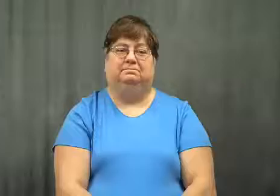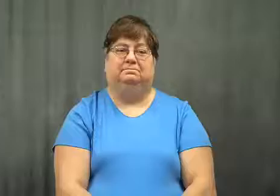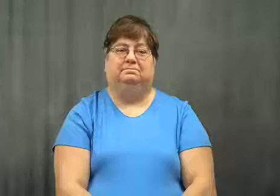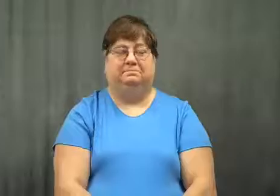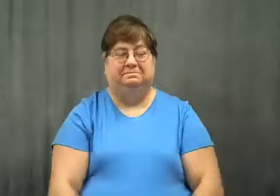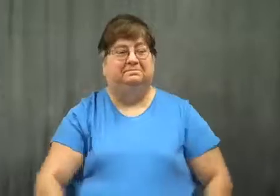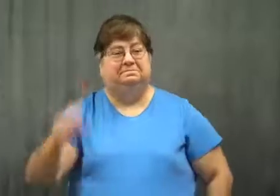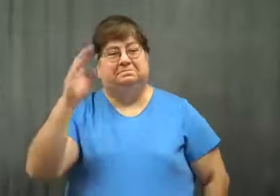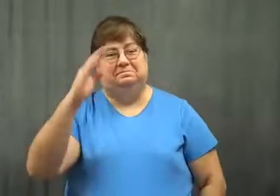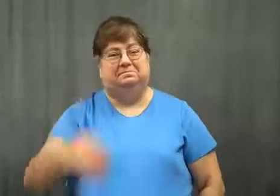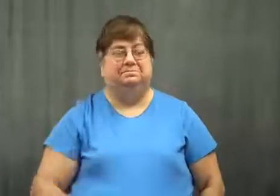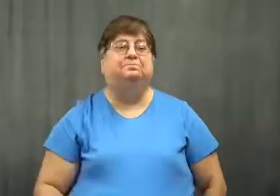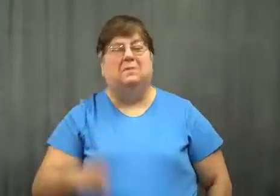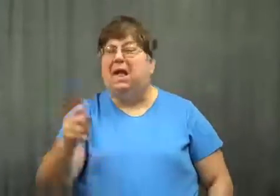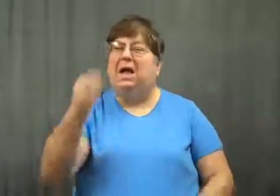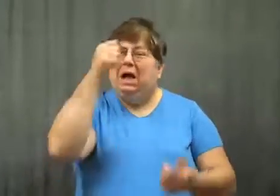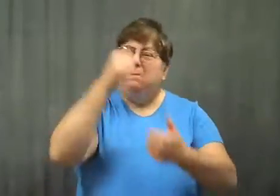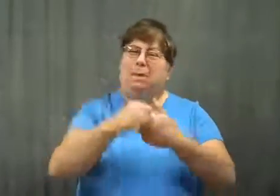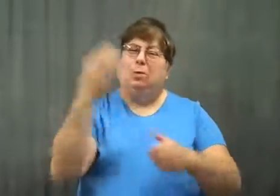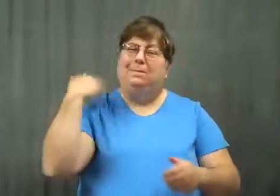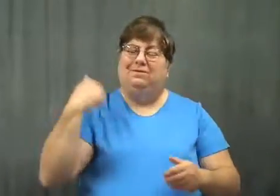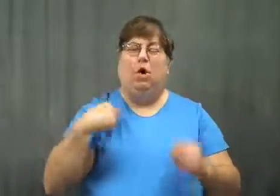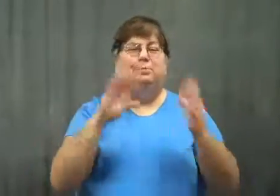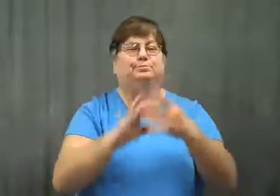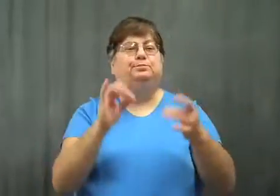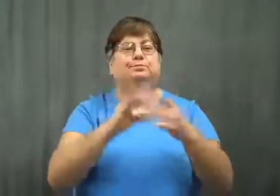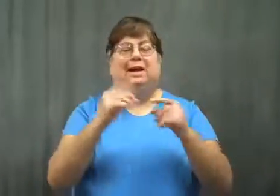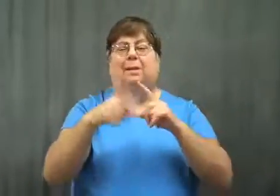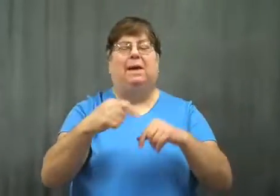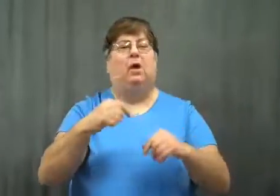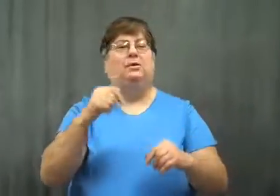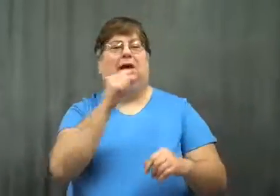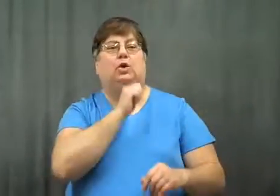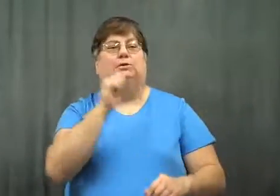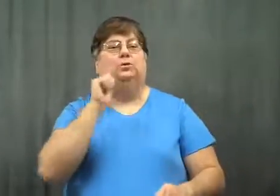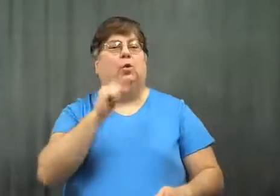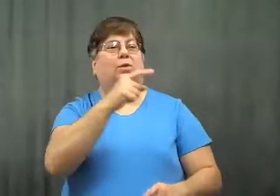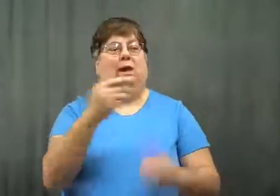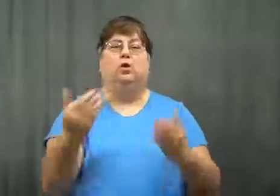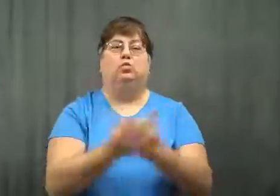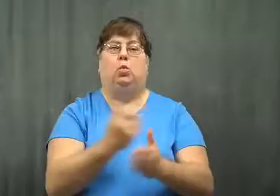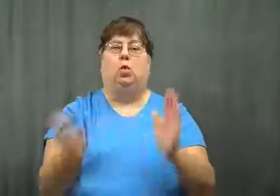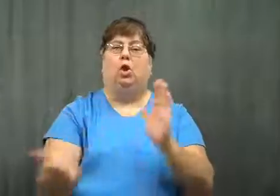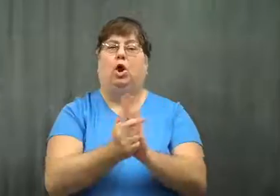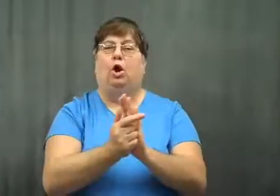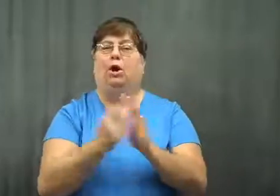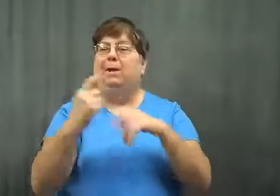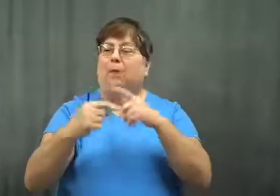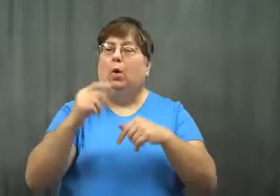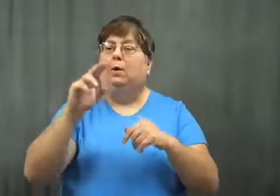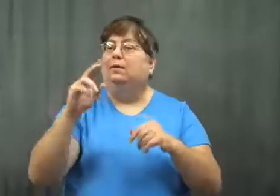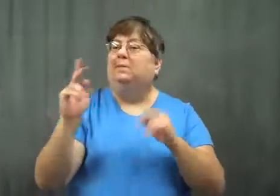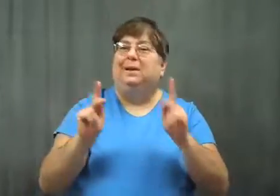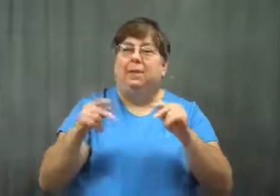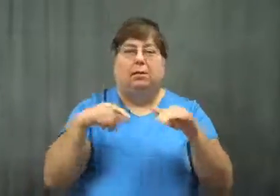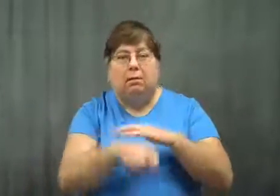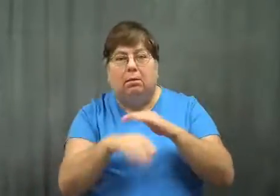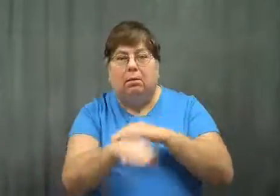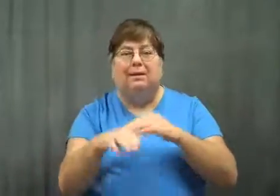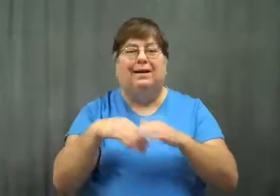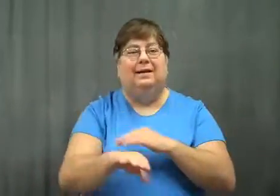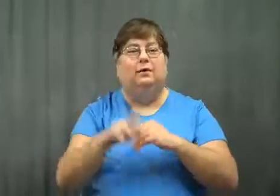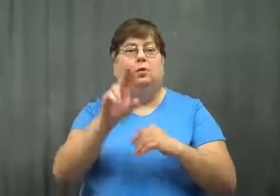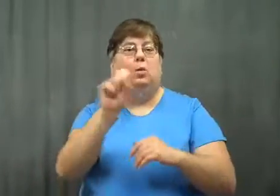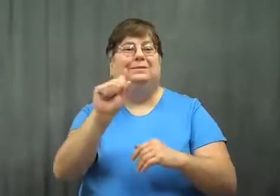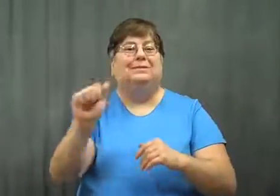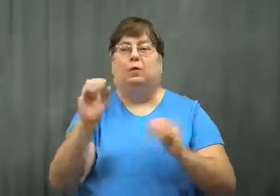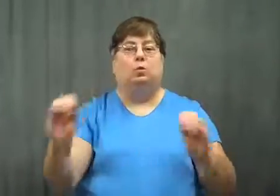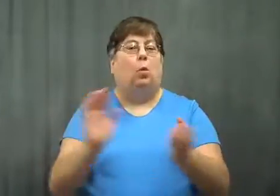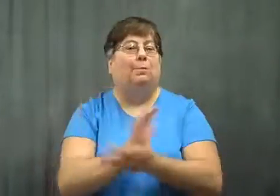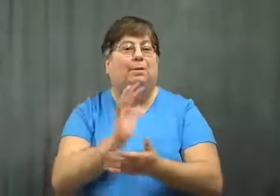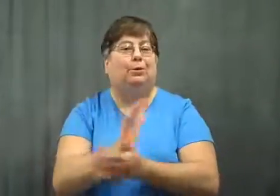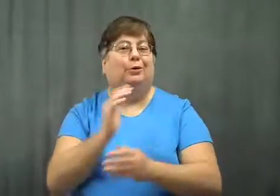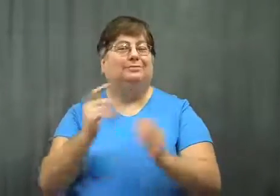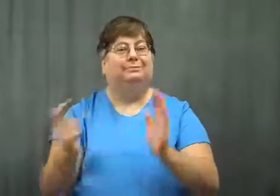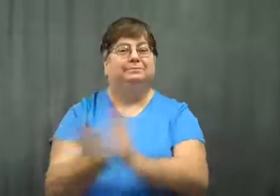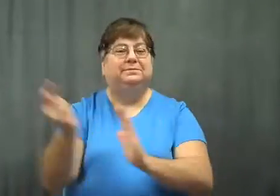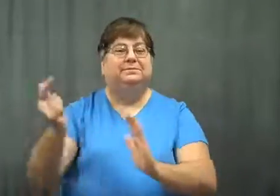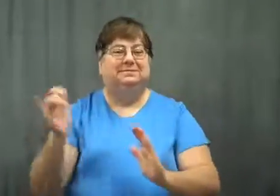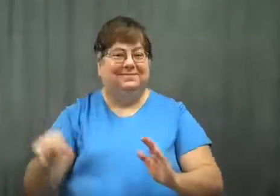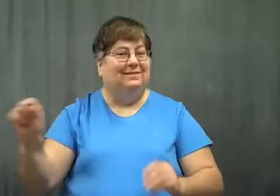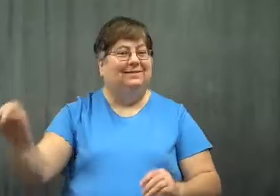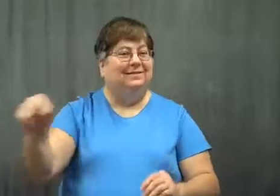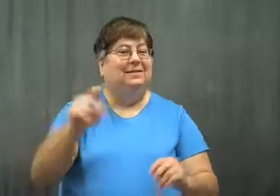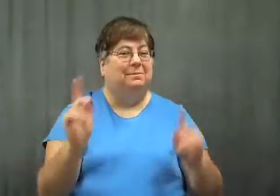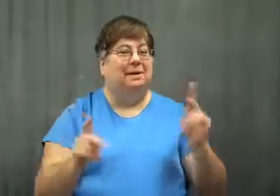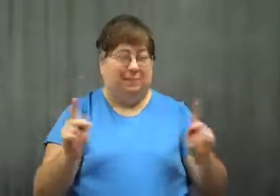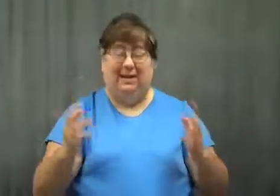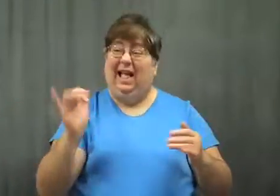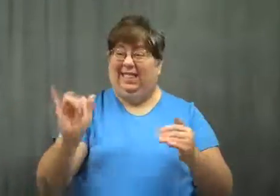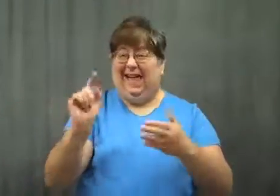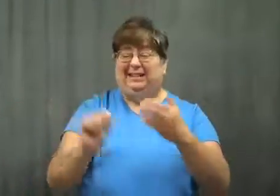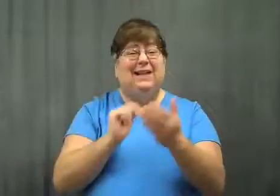Remember I previously talked about Arizona’s new immigration law?